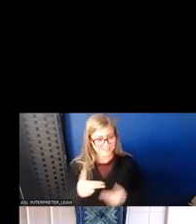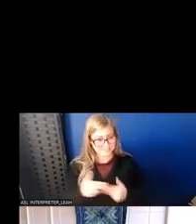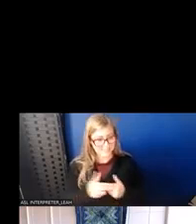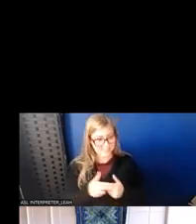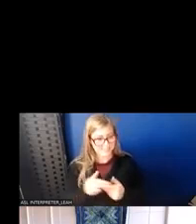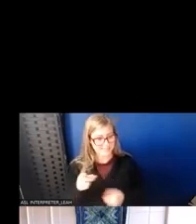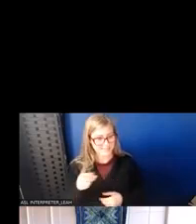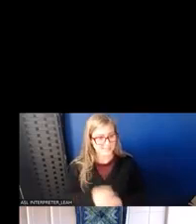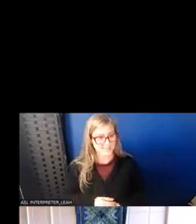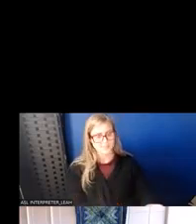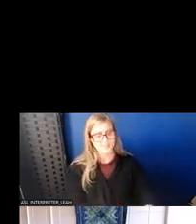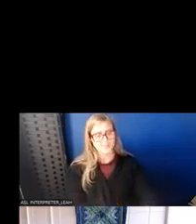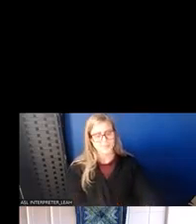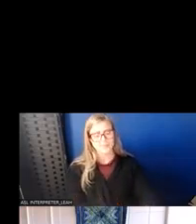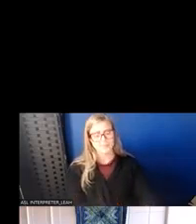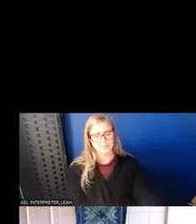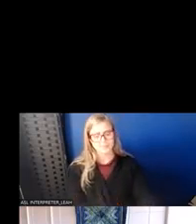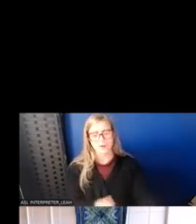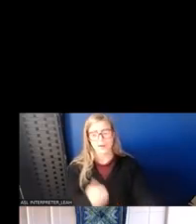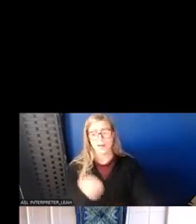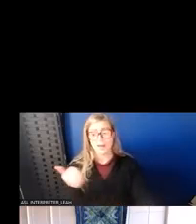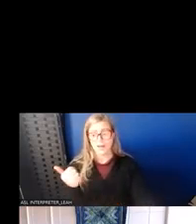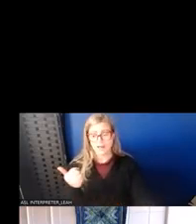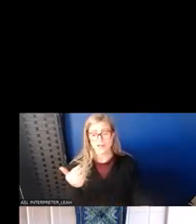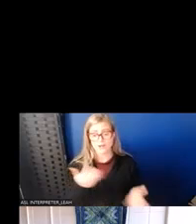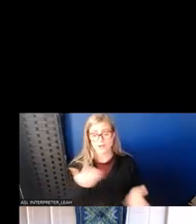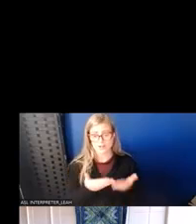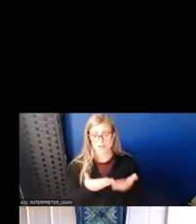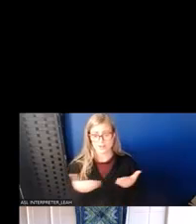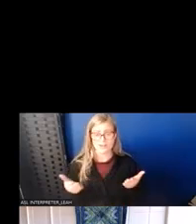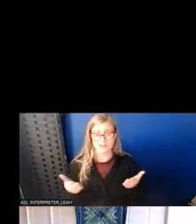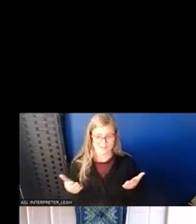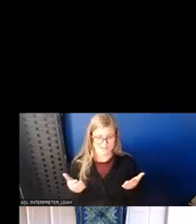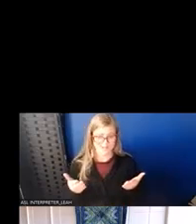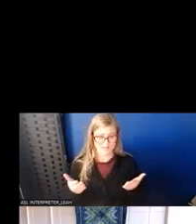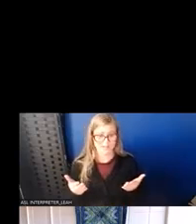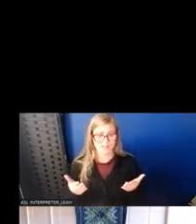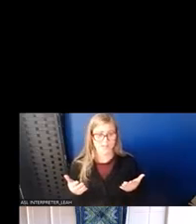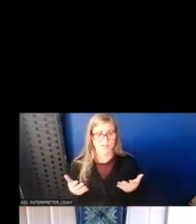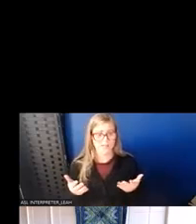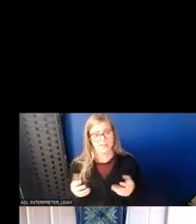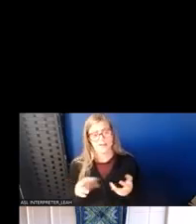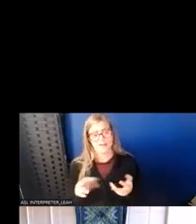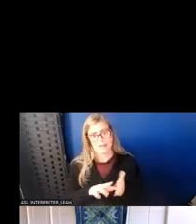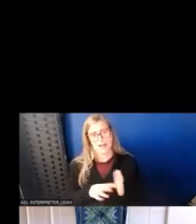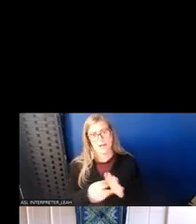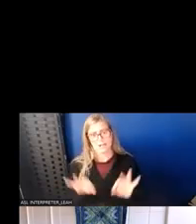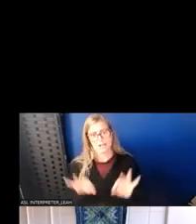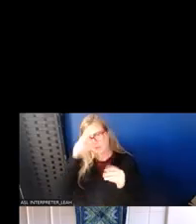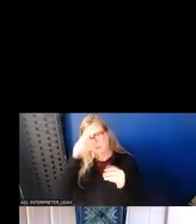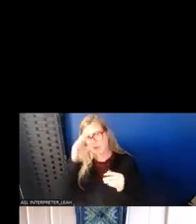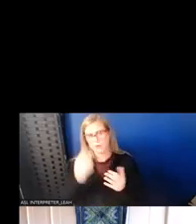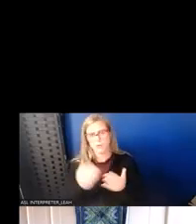But one of the other things that matters when we're thinking about this new era of science is actually what are the solutions